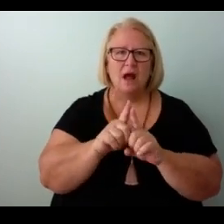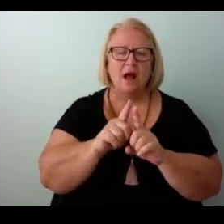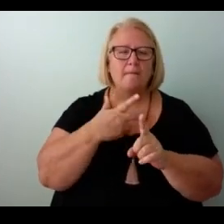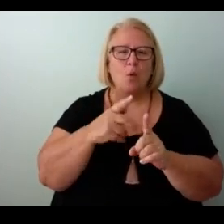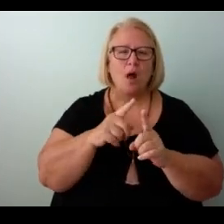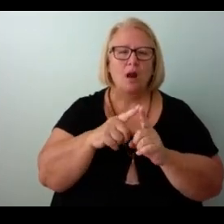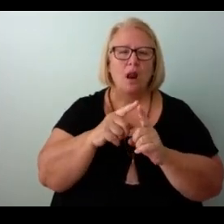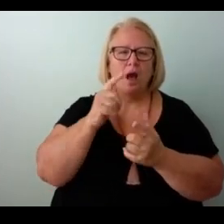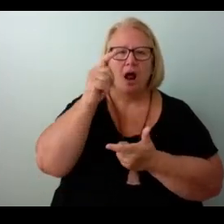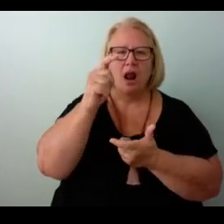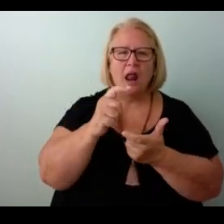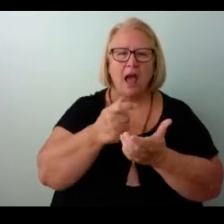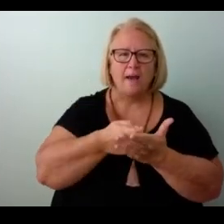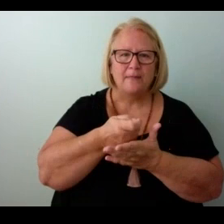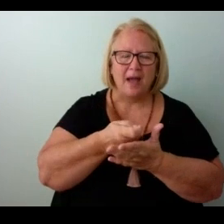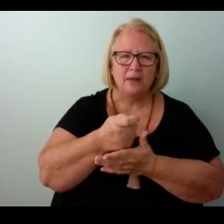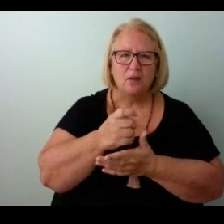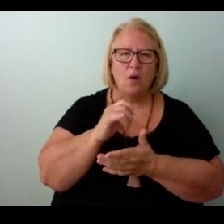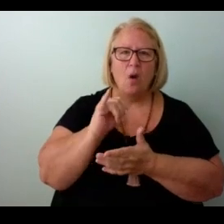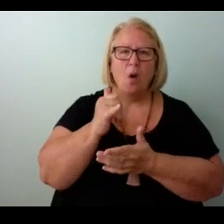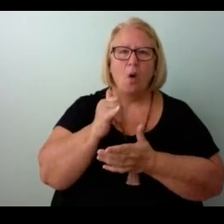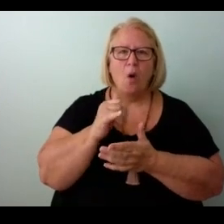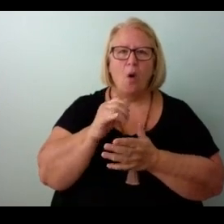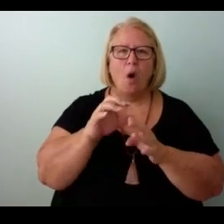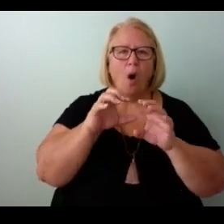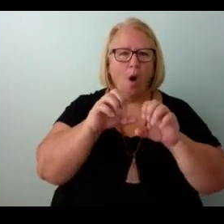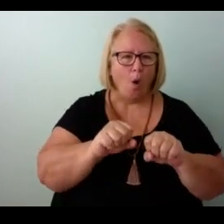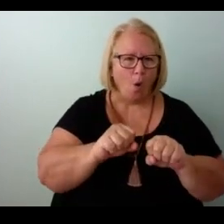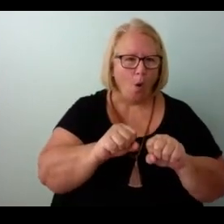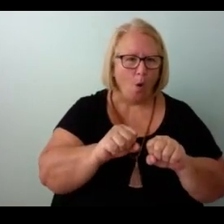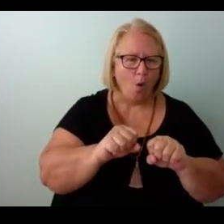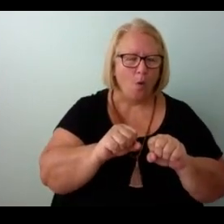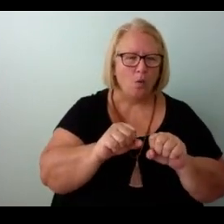Or putting your...on the end of the line is your other option.